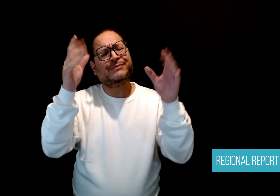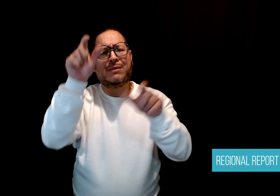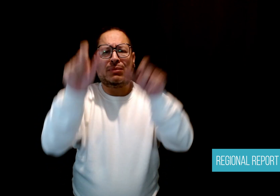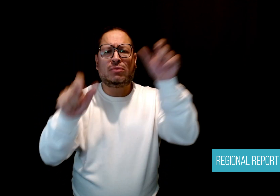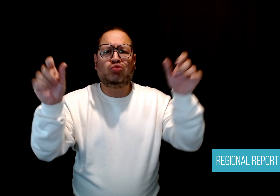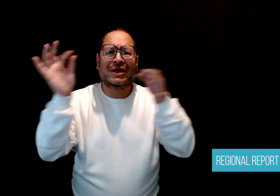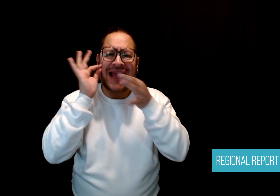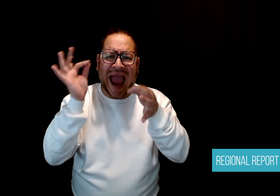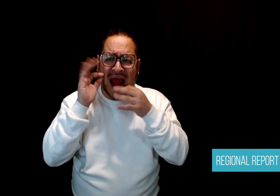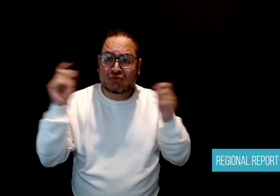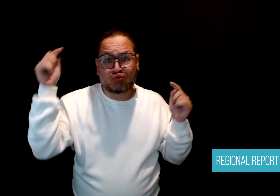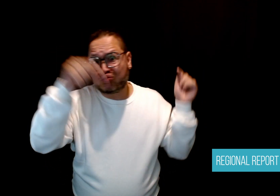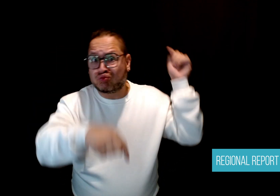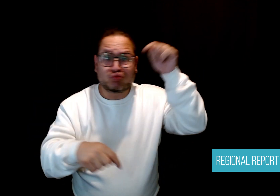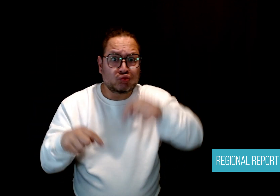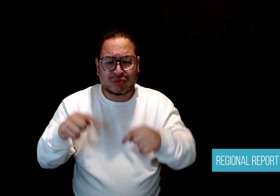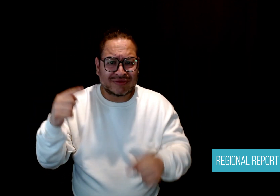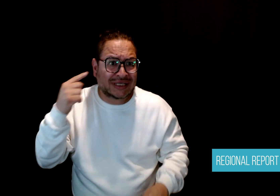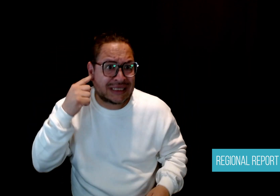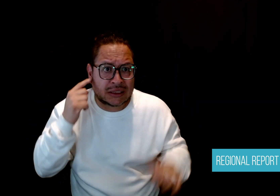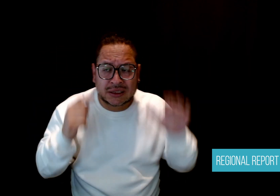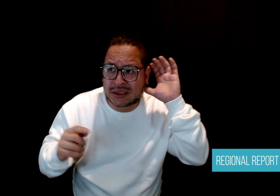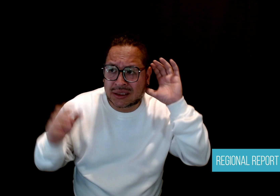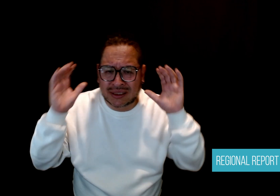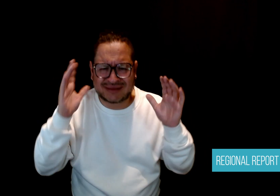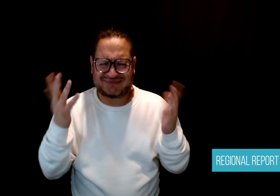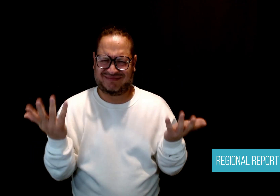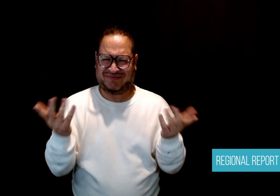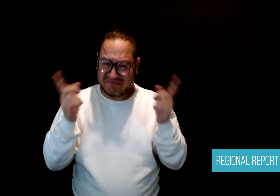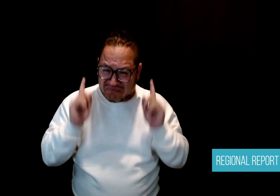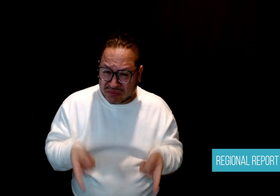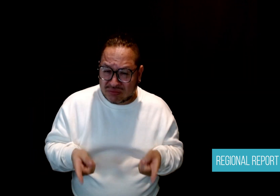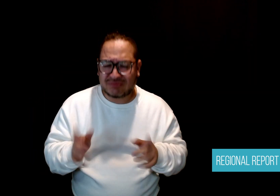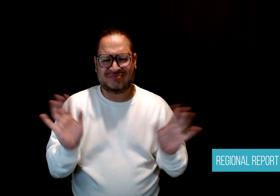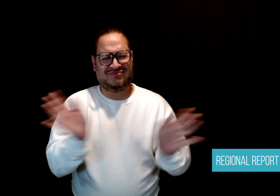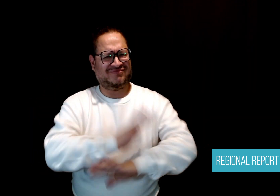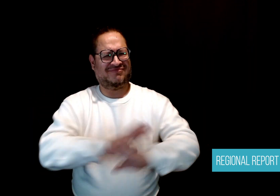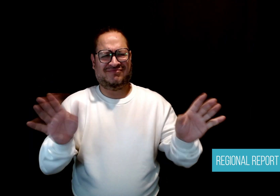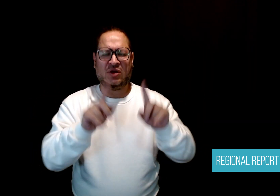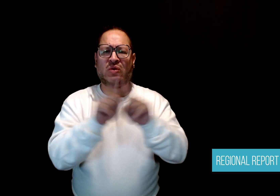in the world that is visual. She said she wanted all